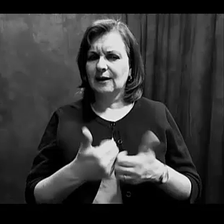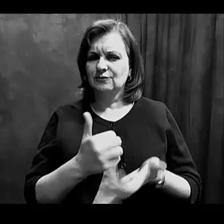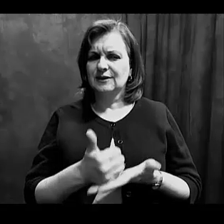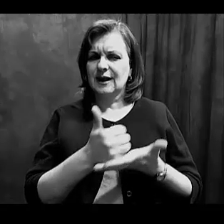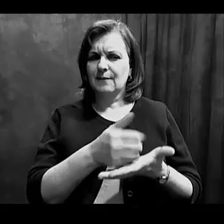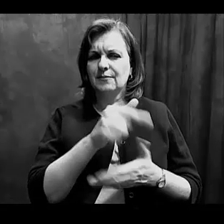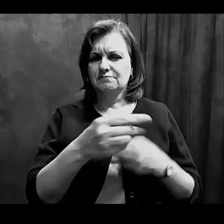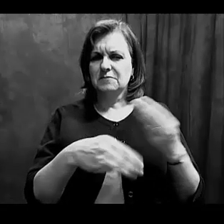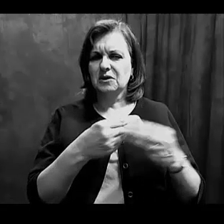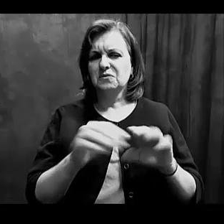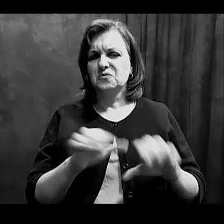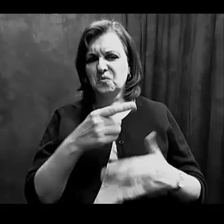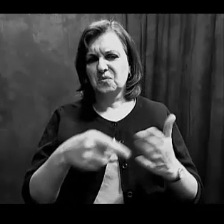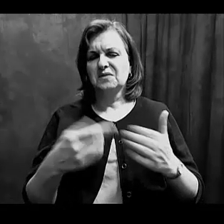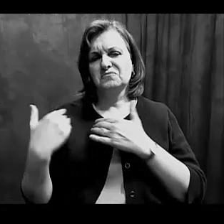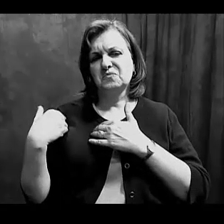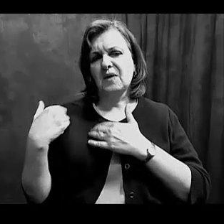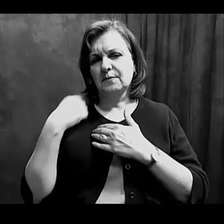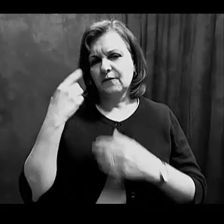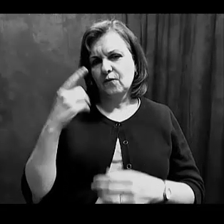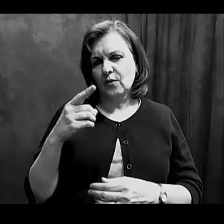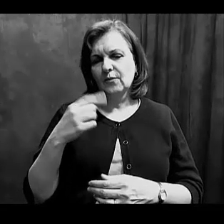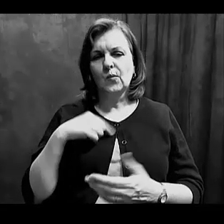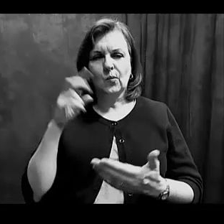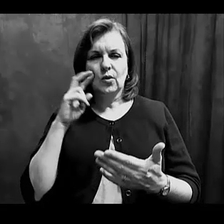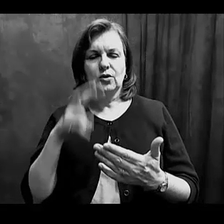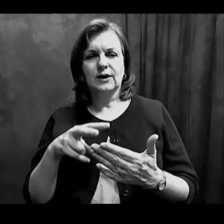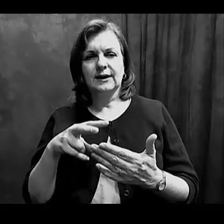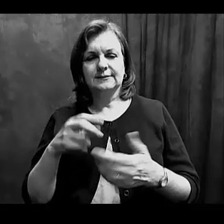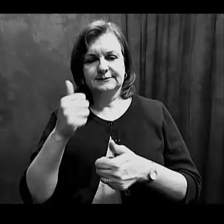so we'll look at things like these basic structures